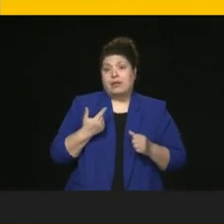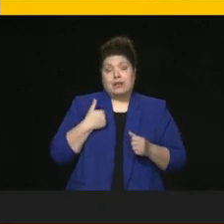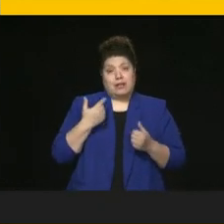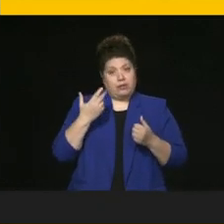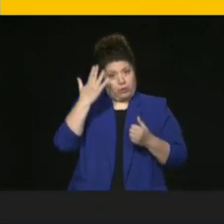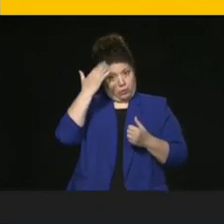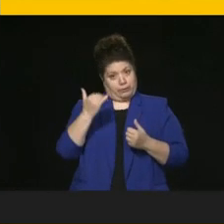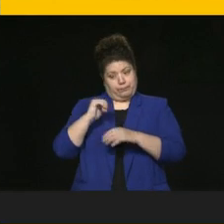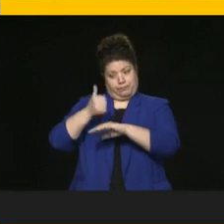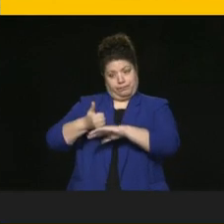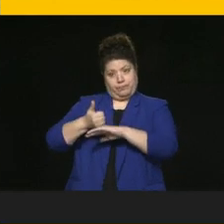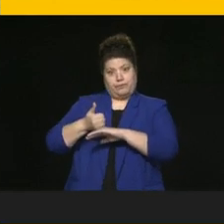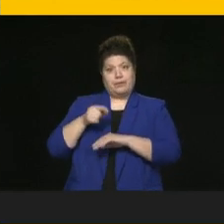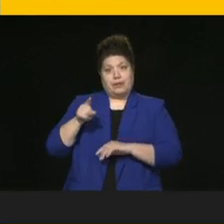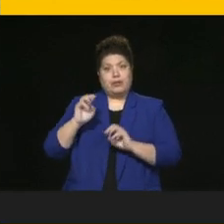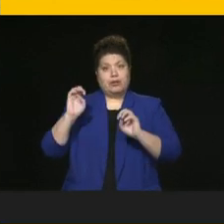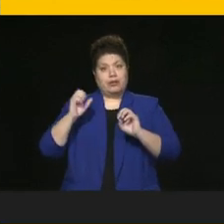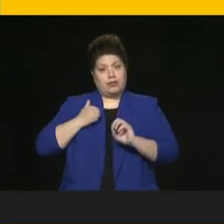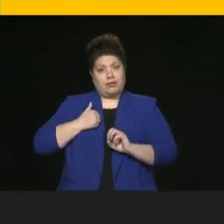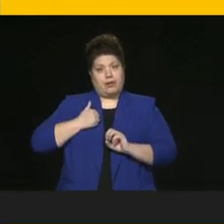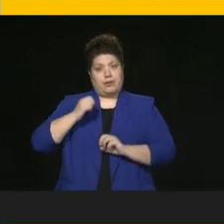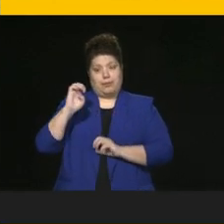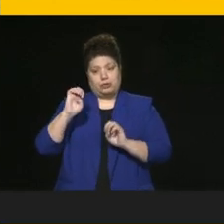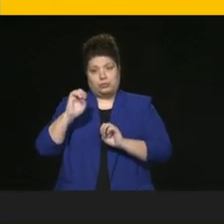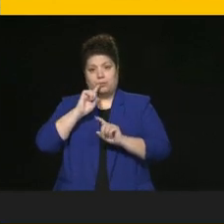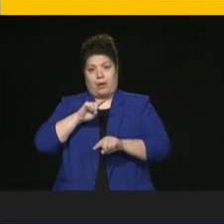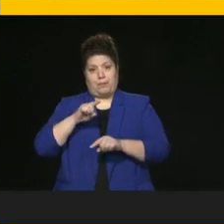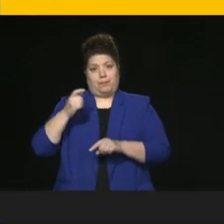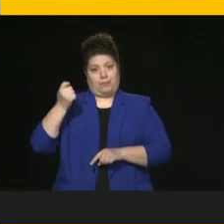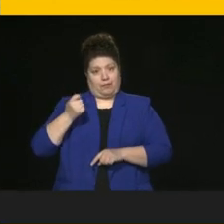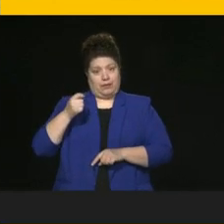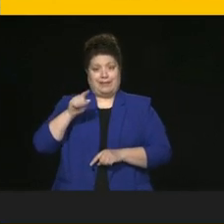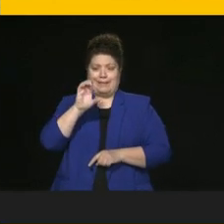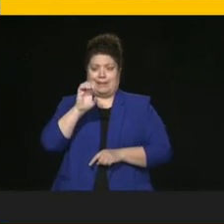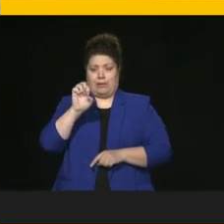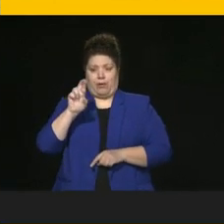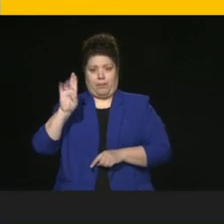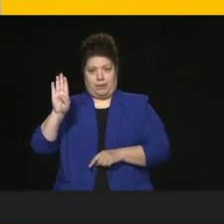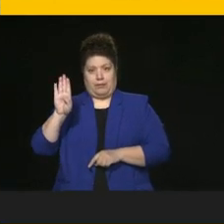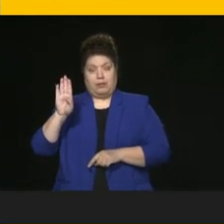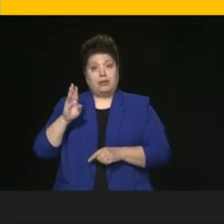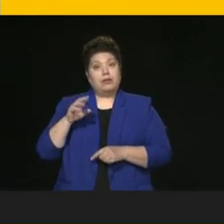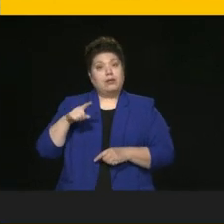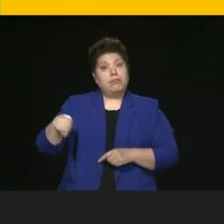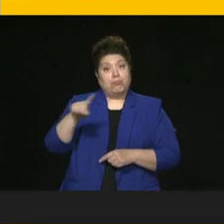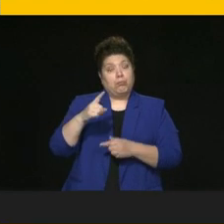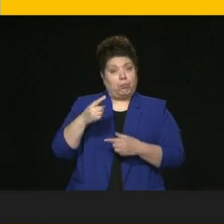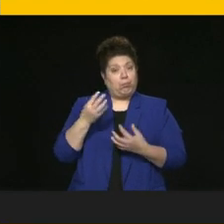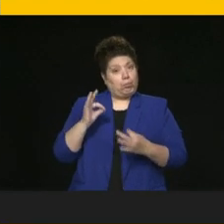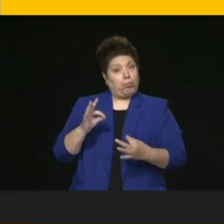THAT IS WHY WE INTRODUCED THE CANADA EMERGENCY RESPONSE